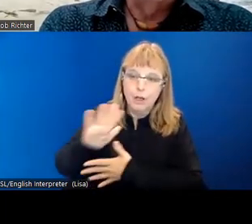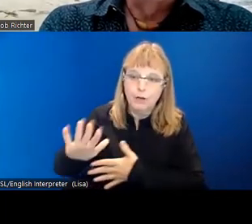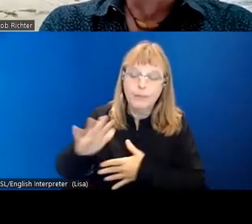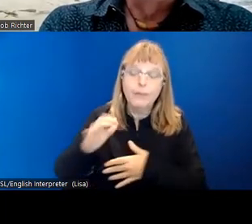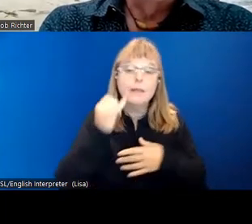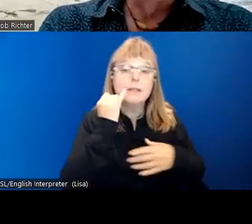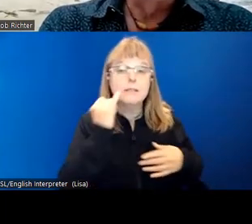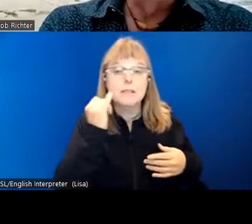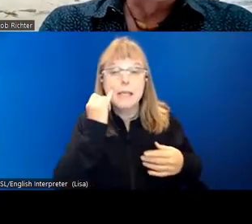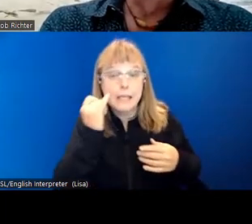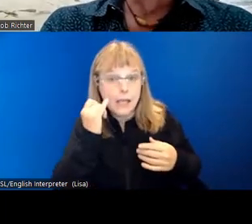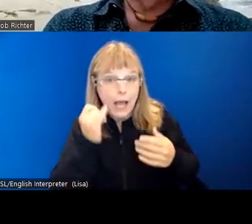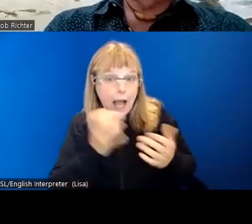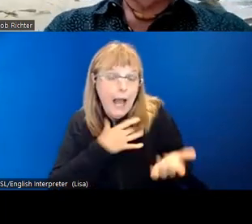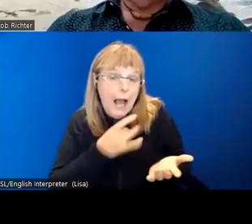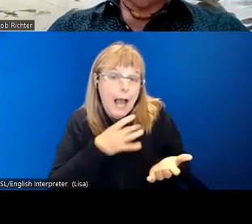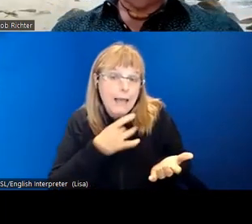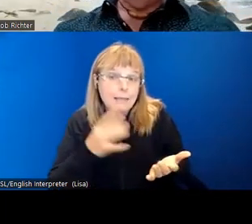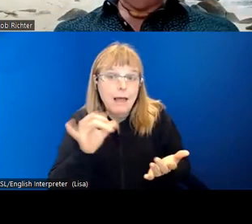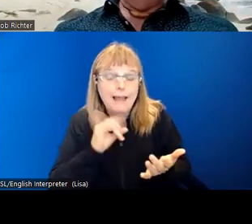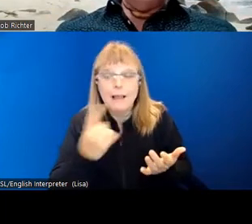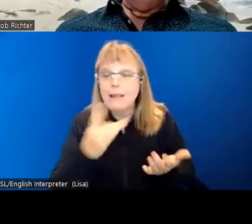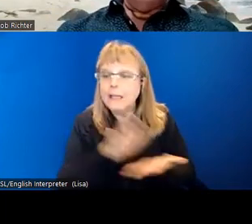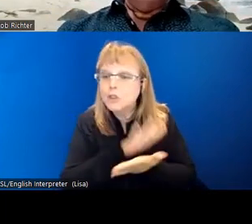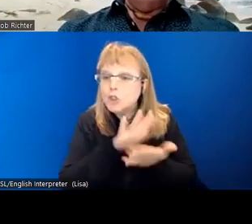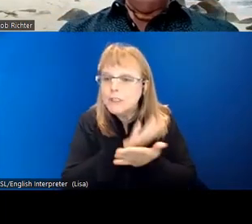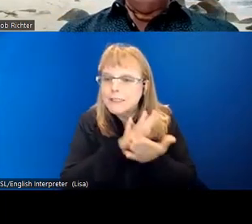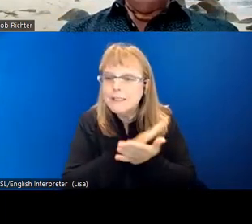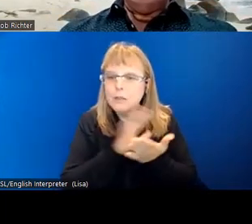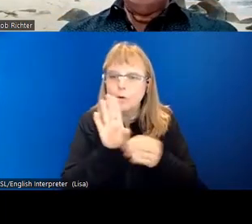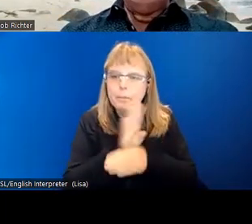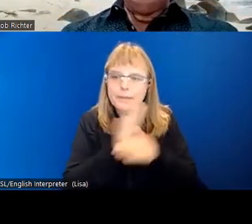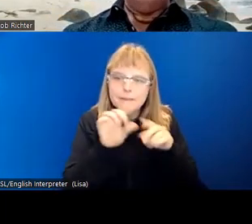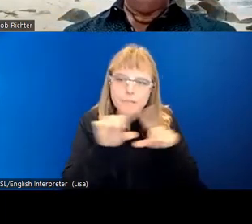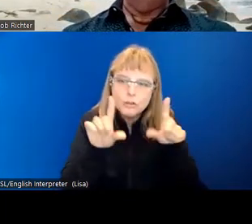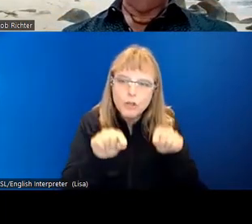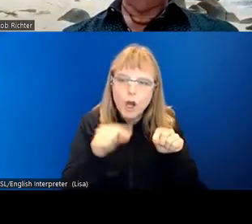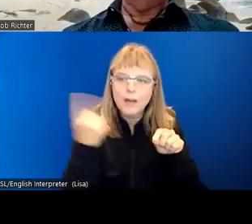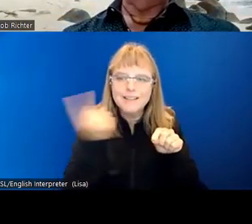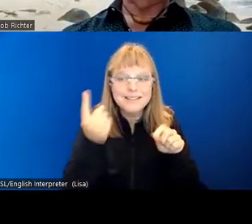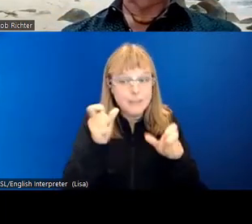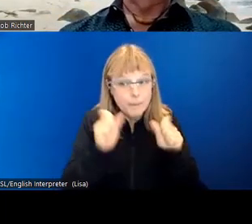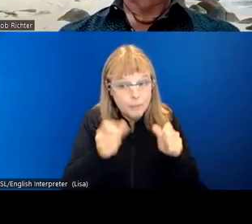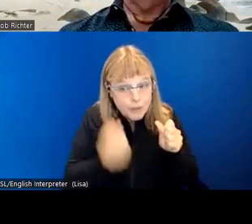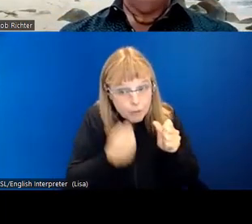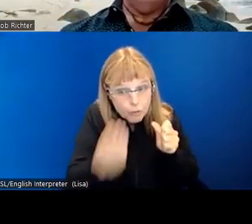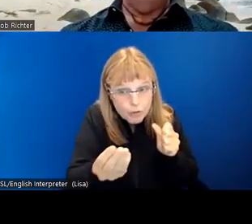whether I like a one sheet or a business card or a something so that I have a thing